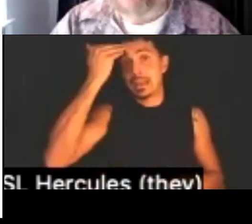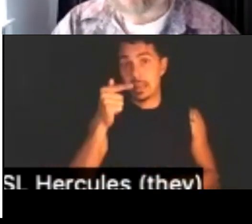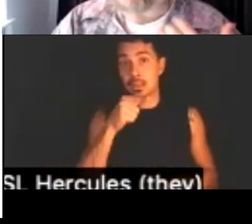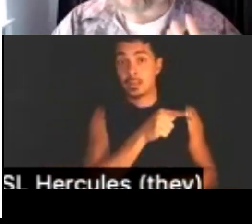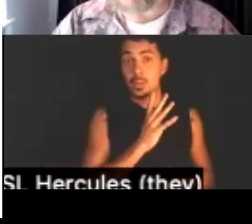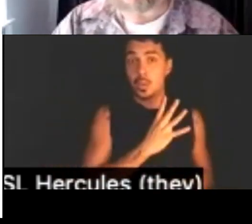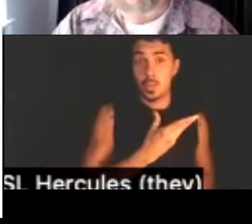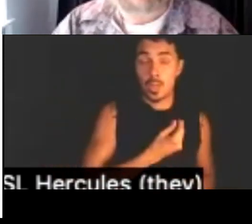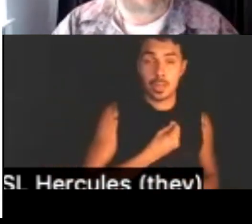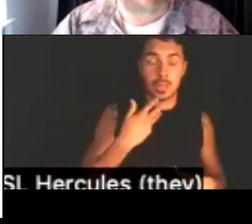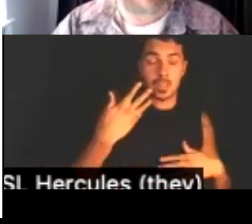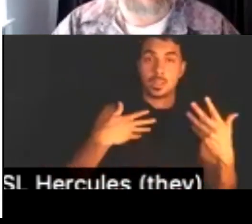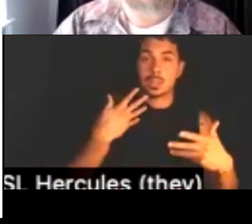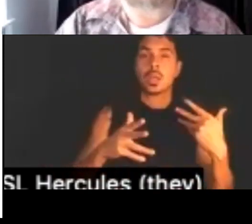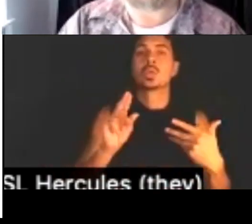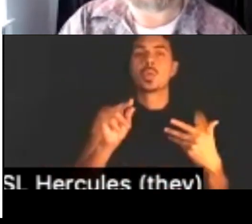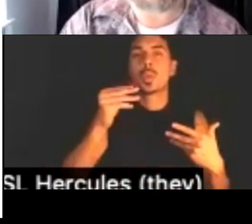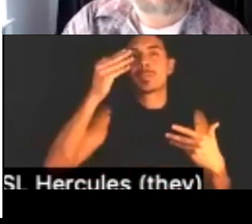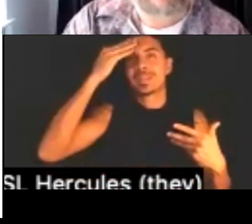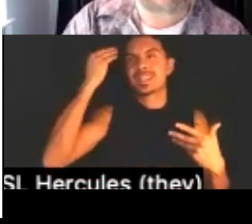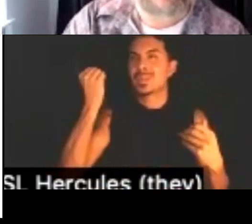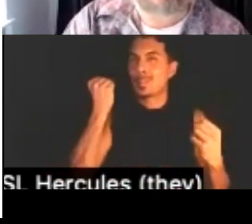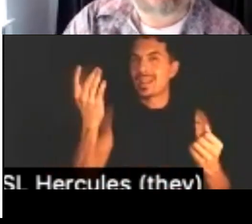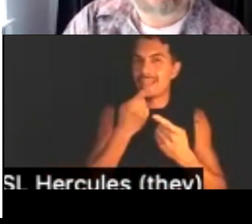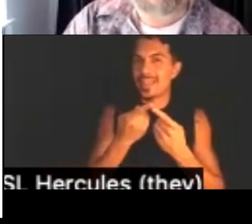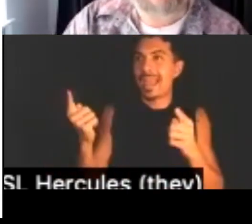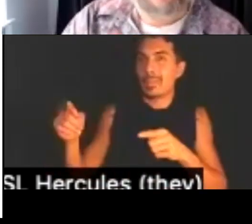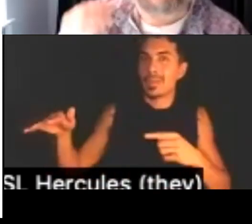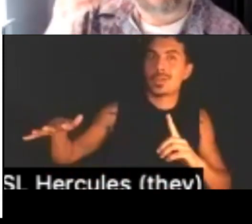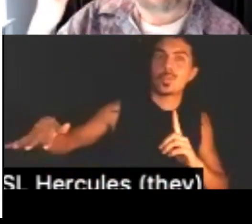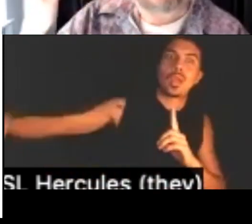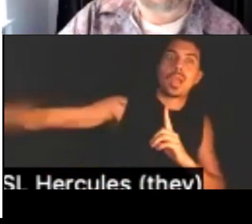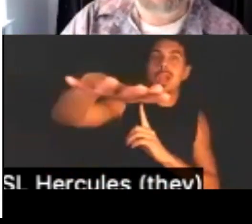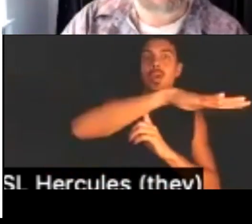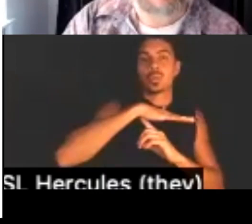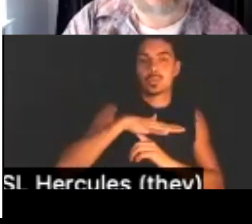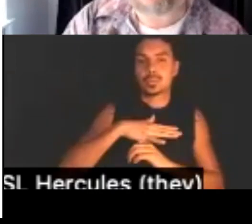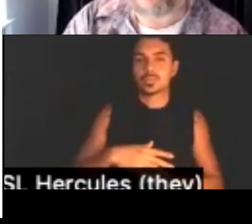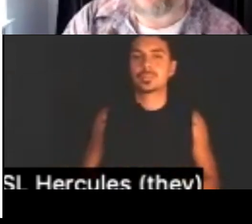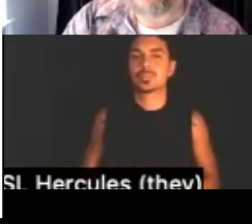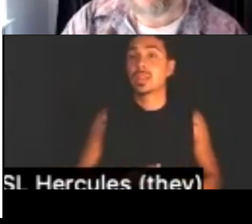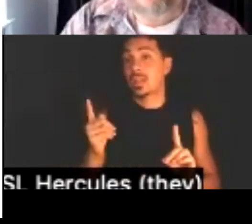And so Caleb, if you're able to launch that poll. And as I just mentioned Caleb's name,